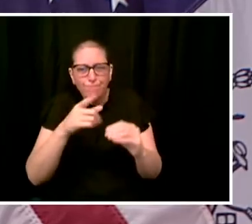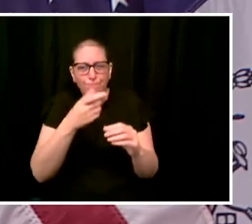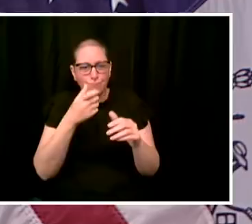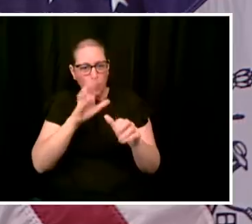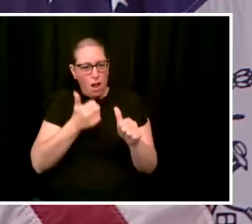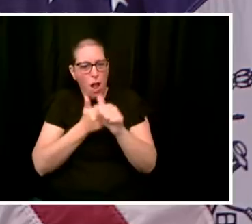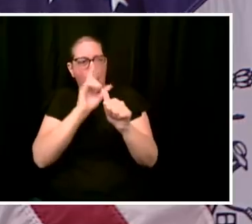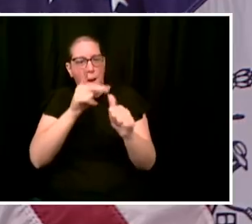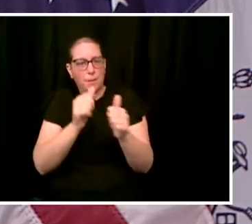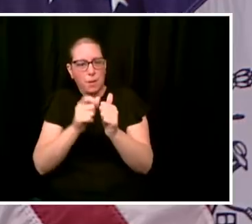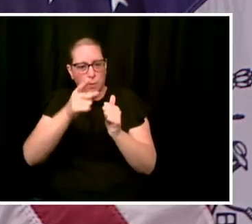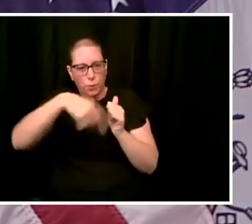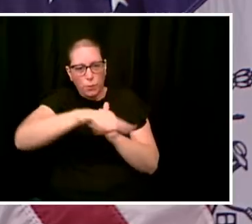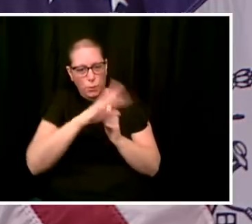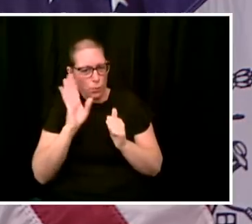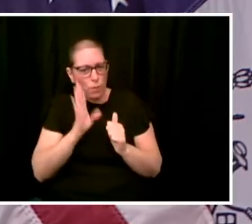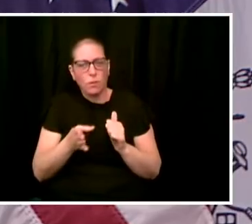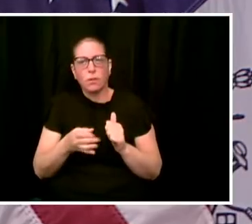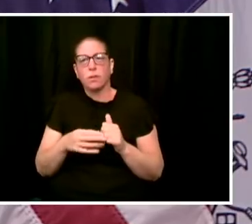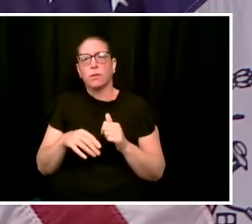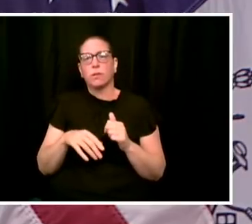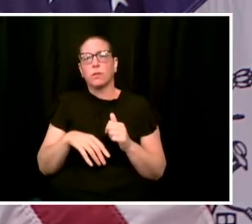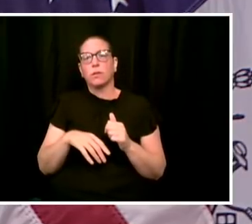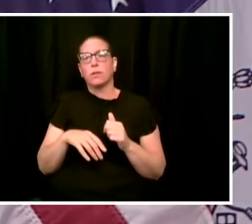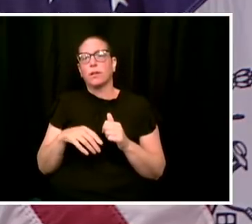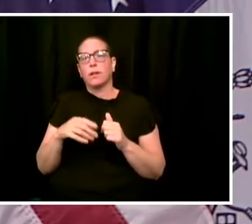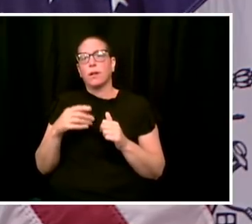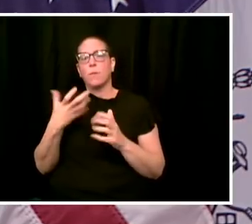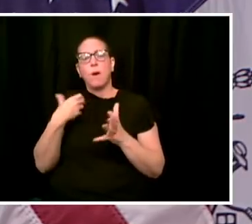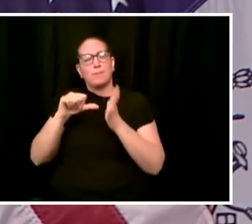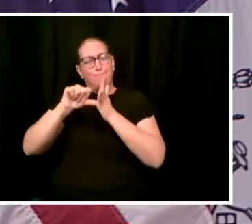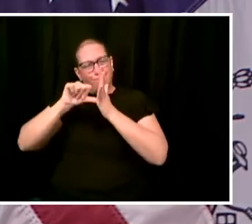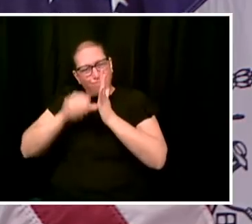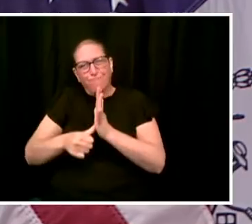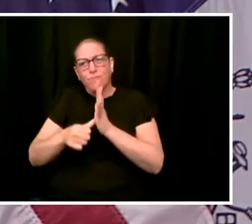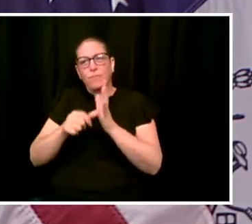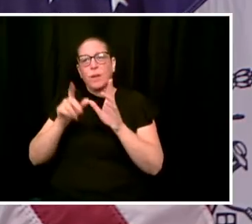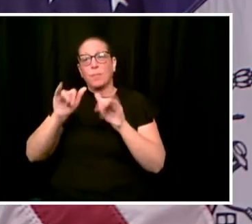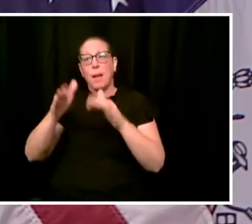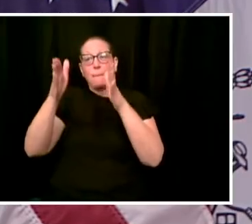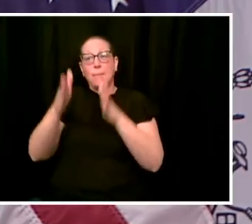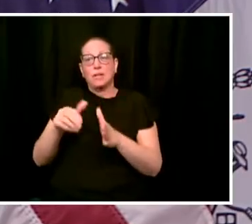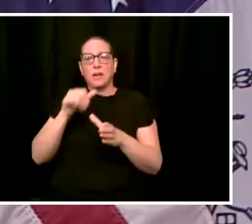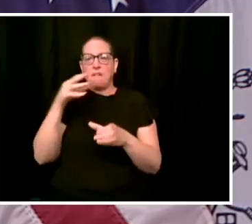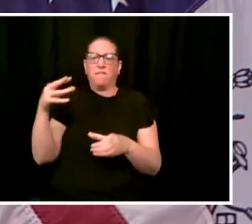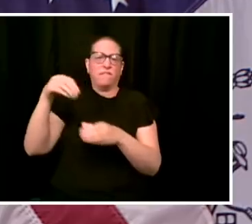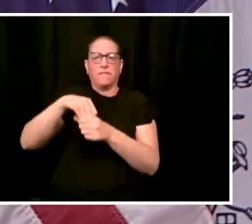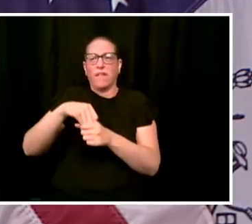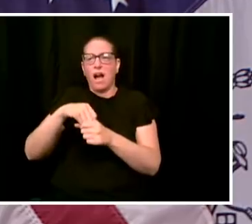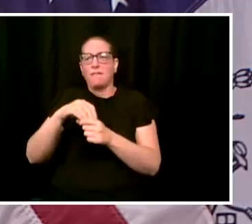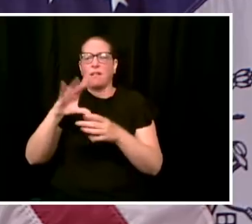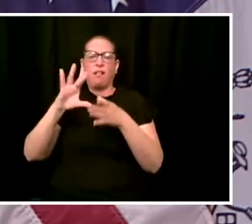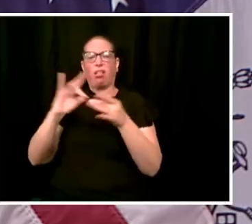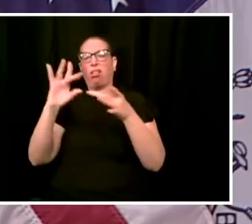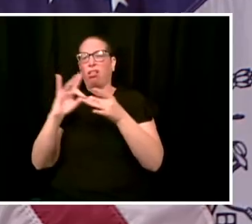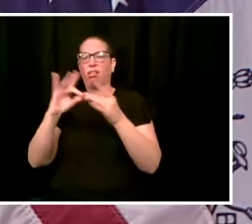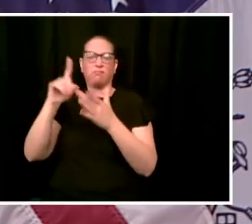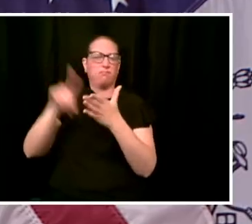CRITIC ARE PART OF PUBLIC LIFE, BUT IT IS IMPORTANT WHEN PEOPLE REMEMBER THEY'RE